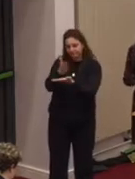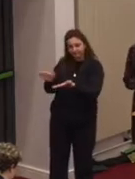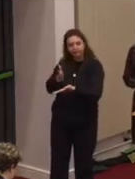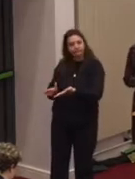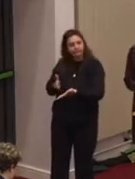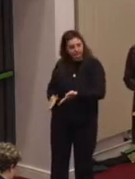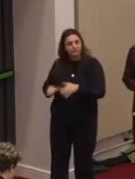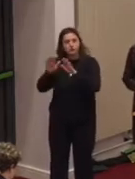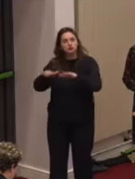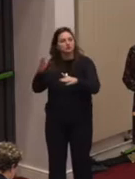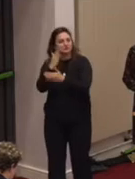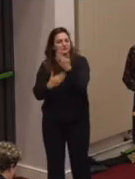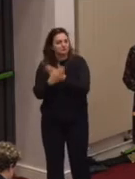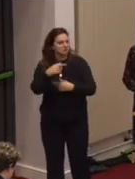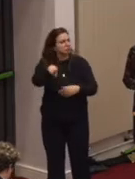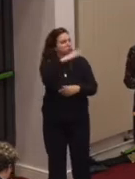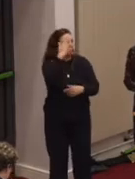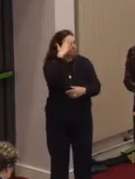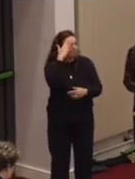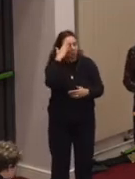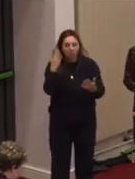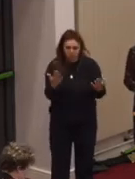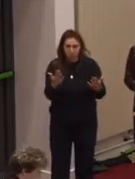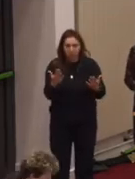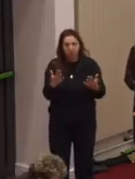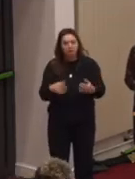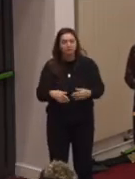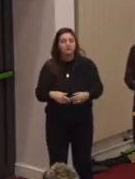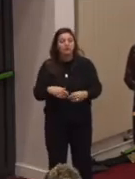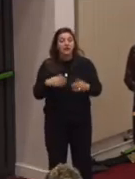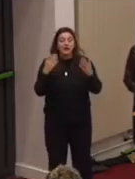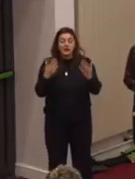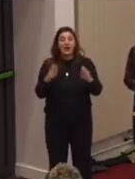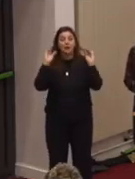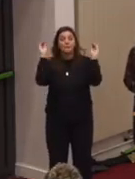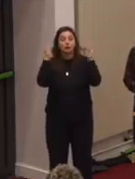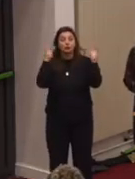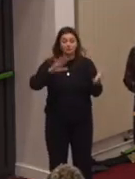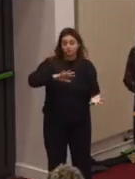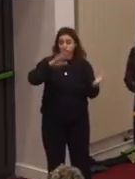levels of discrimination. In emergencies, many of those factors are even further exacerbated.